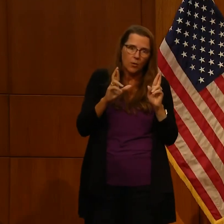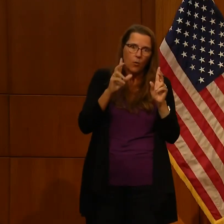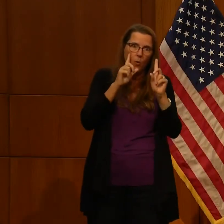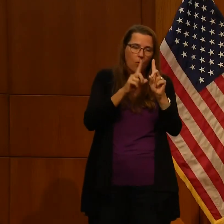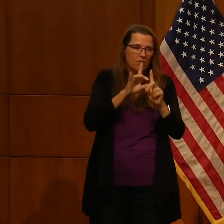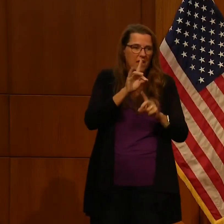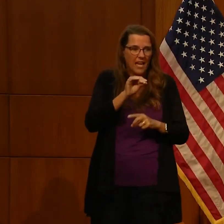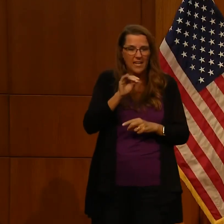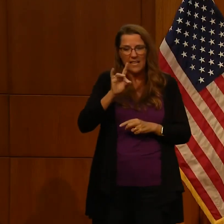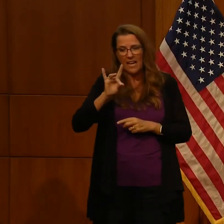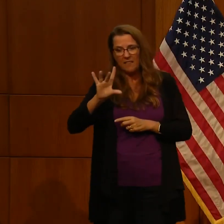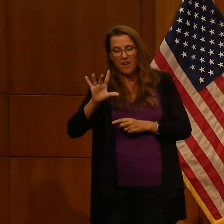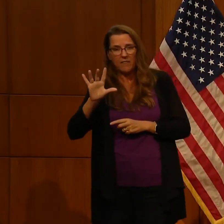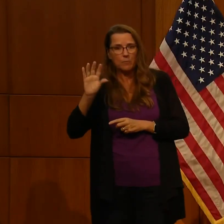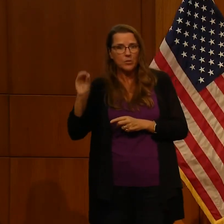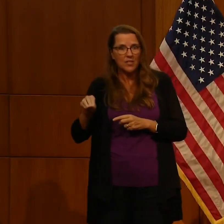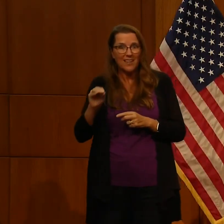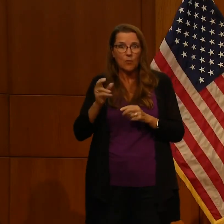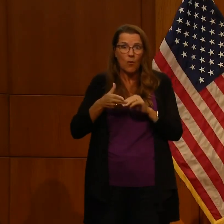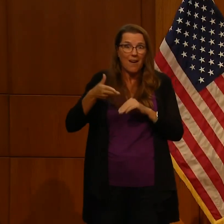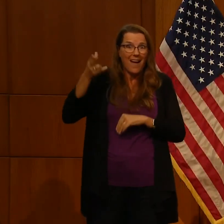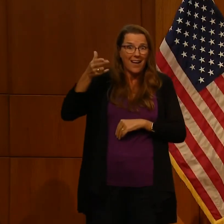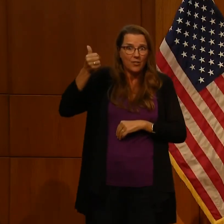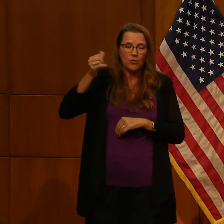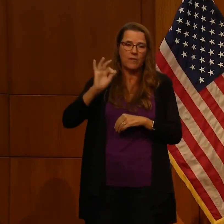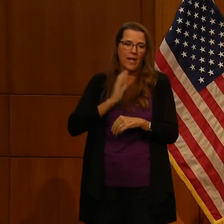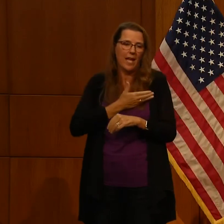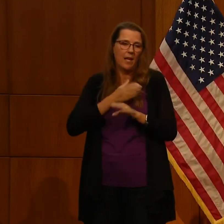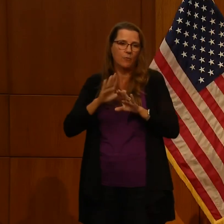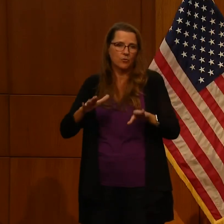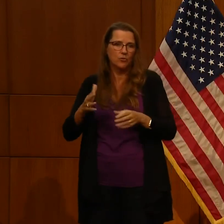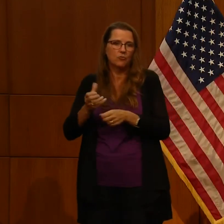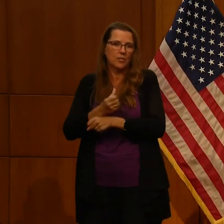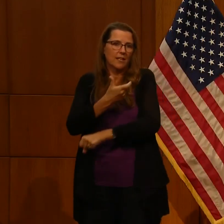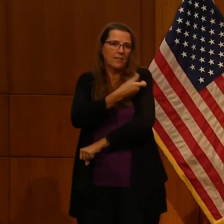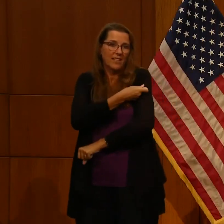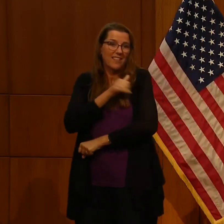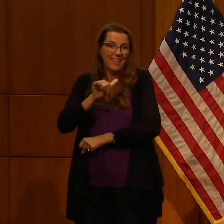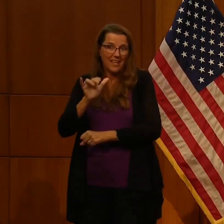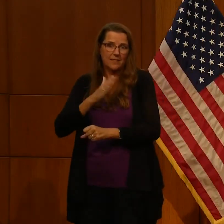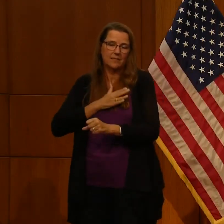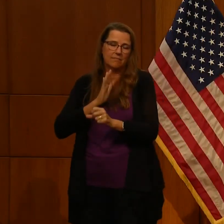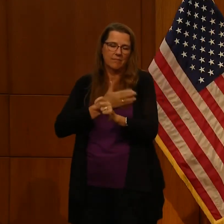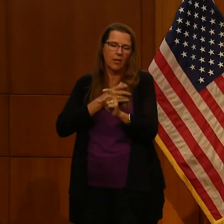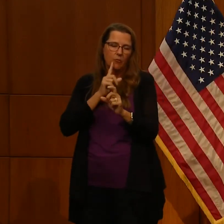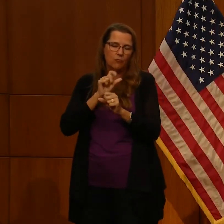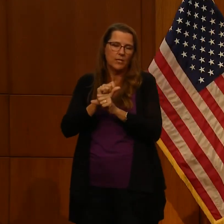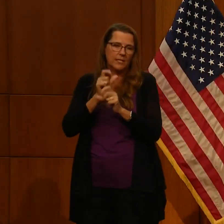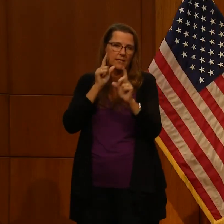FAMILIES, BUT YOU KNOW, I WOULD LOVE TO SEE 80 85% OR EVEN HIGHER. OF OUR CHILDREN GET